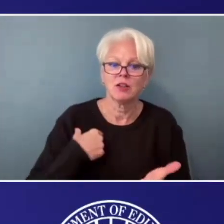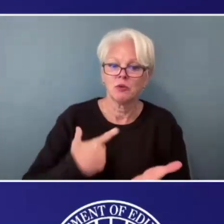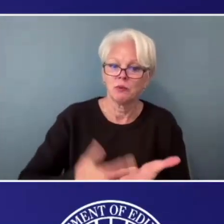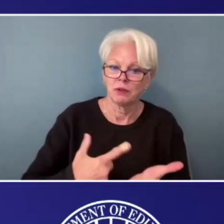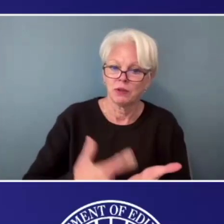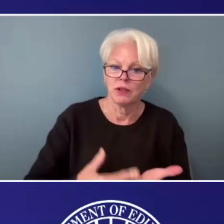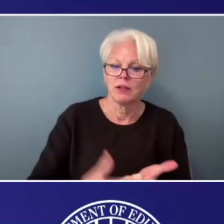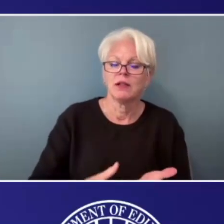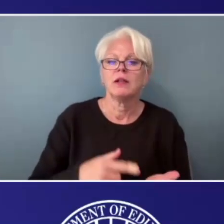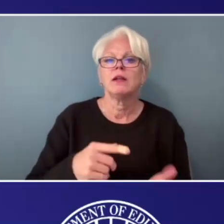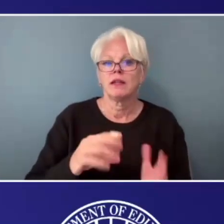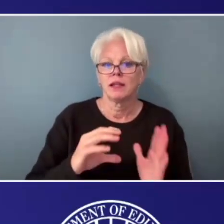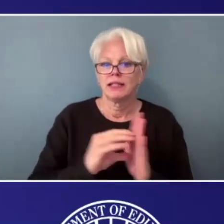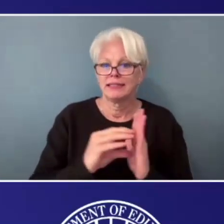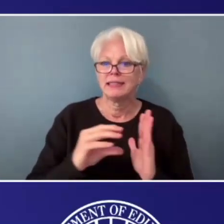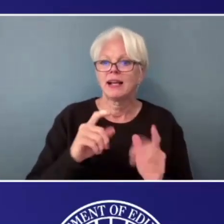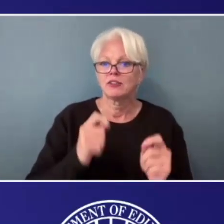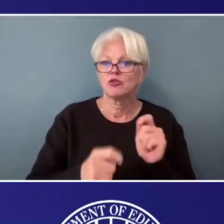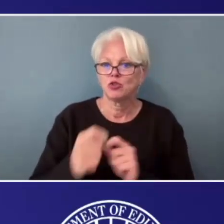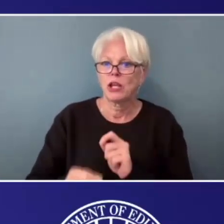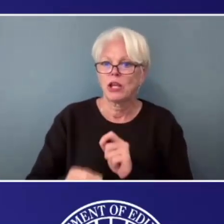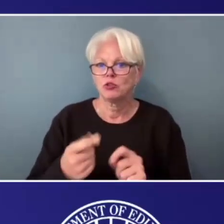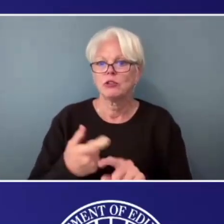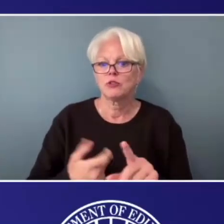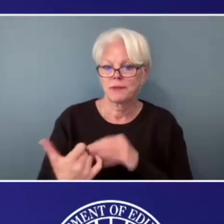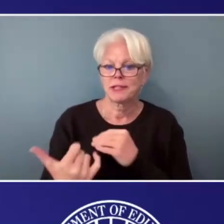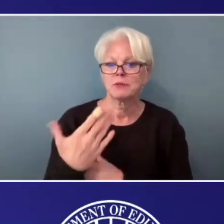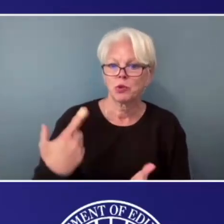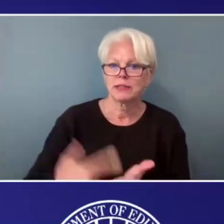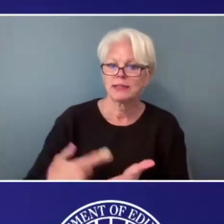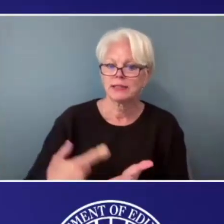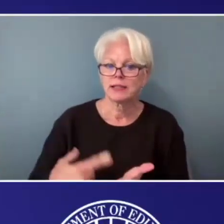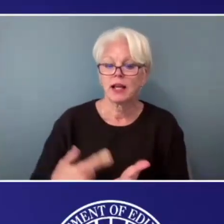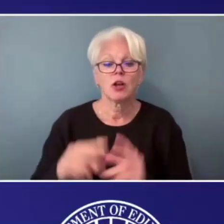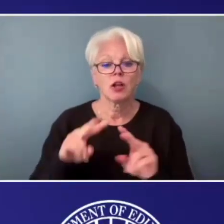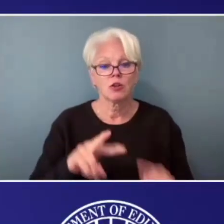morning. If we could look at 685.209.